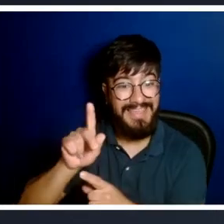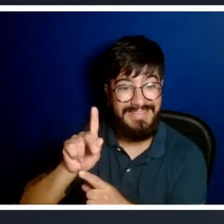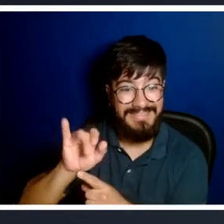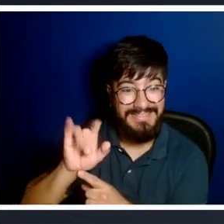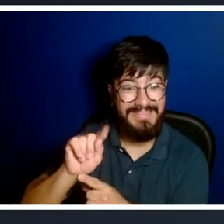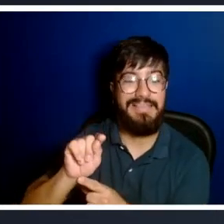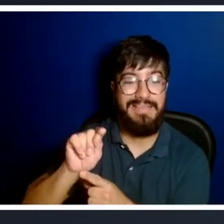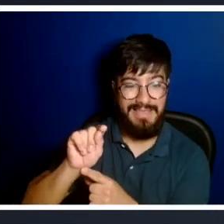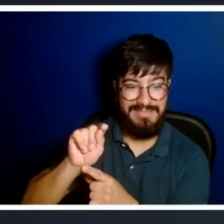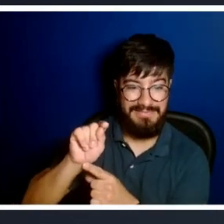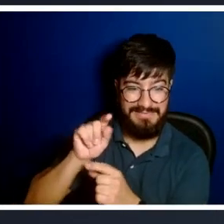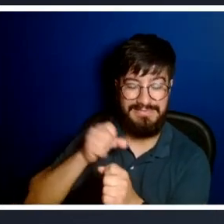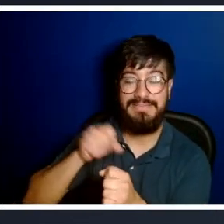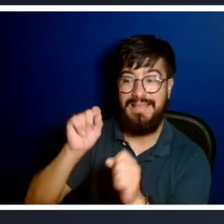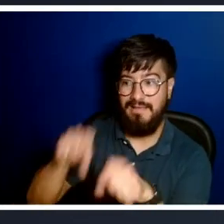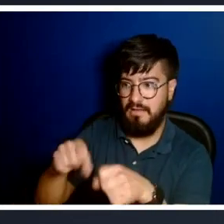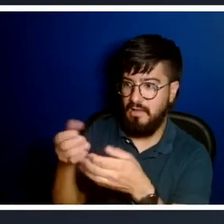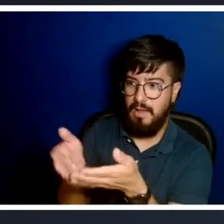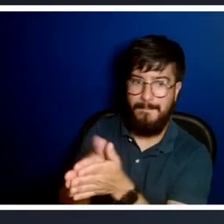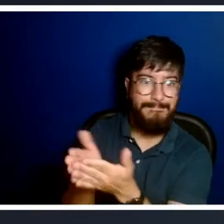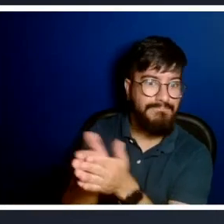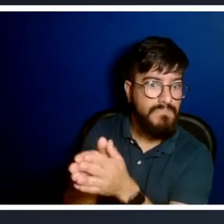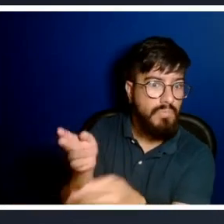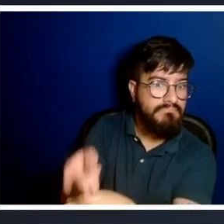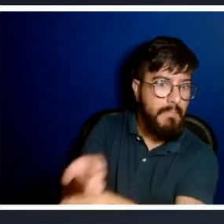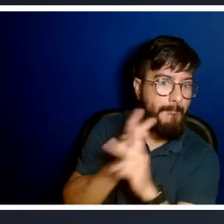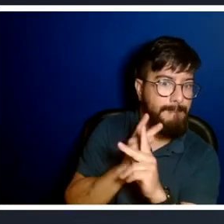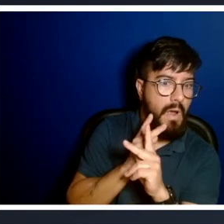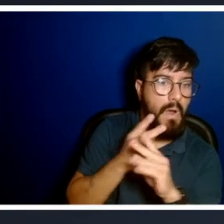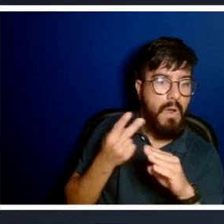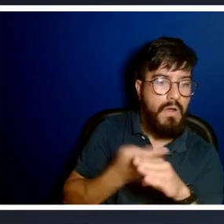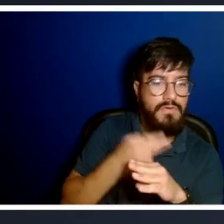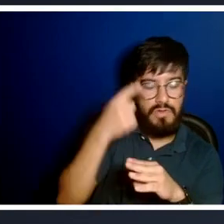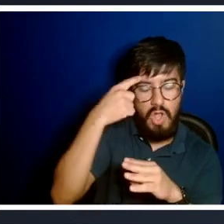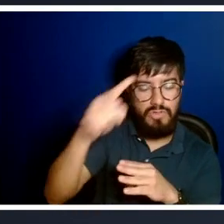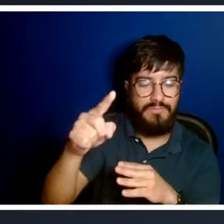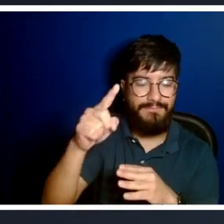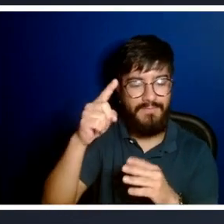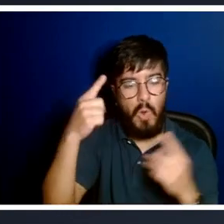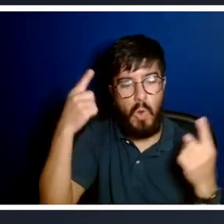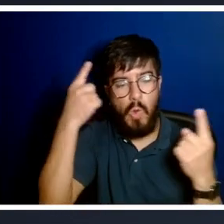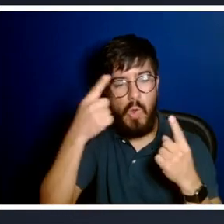other ways that youth and families can kind of think about science and how it connects to